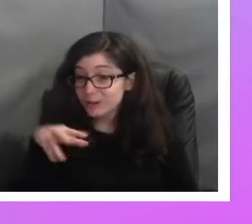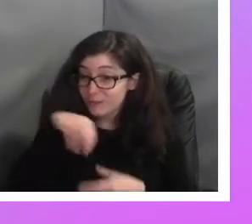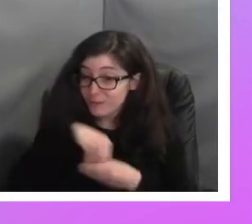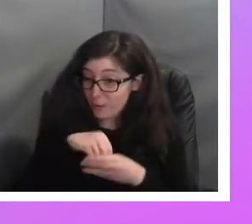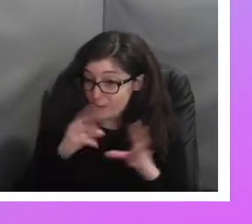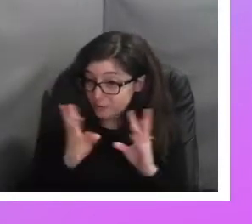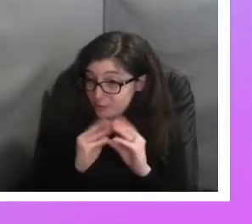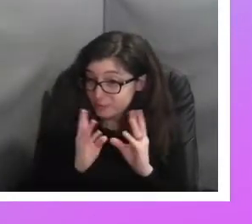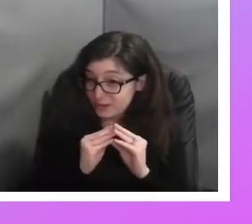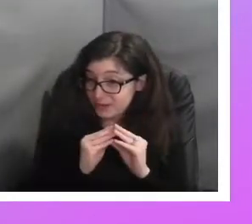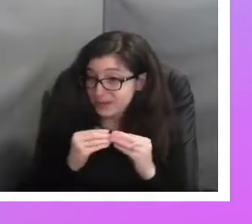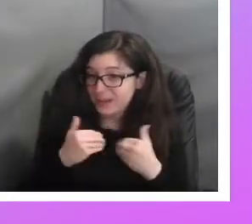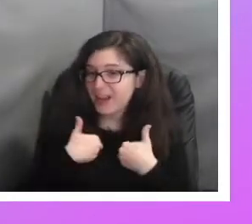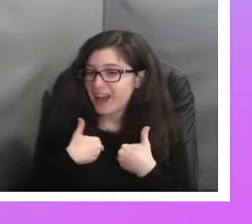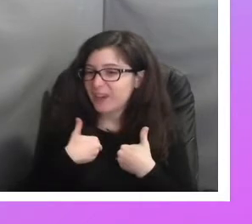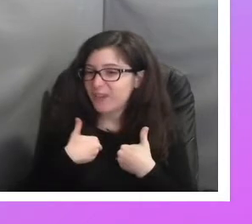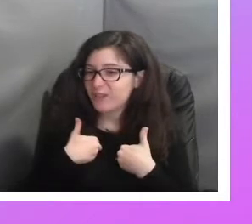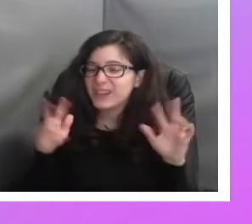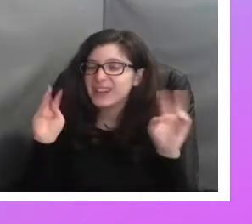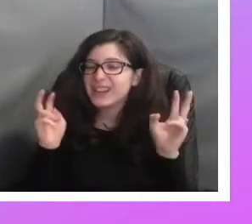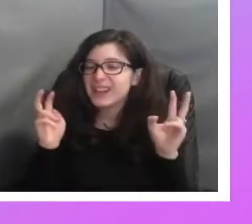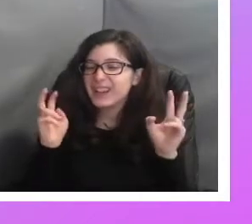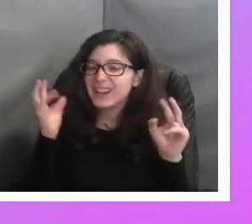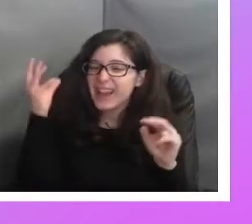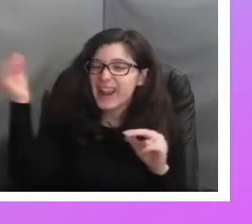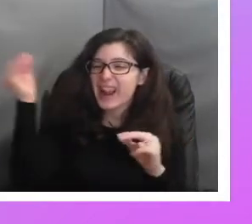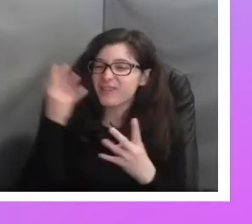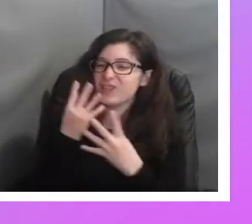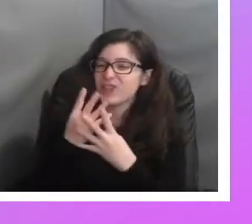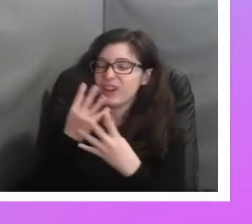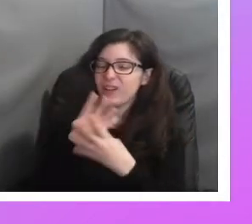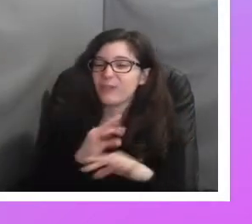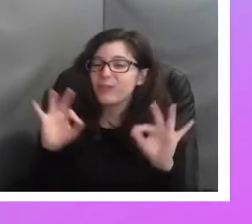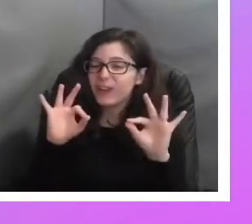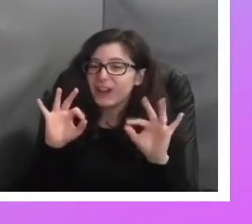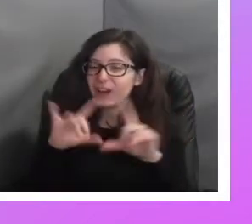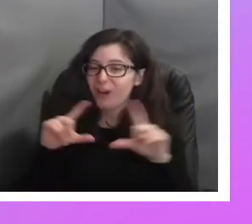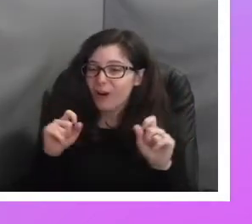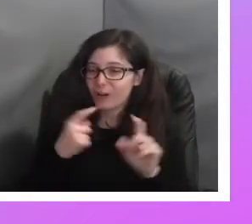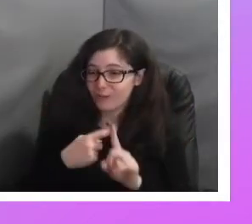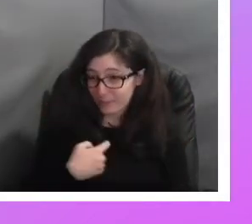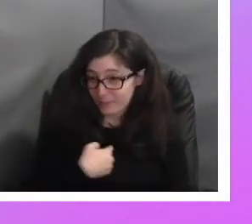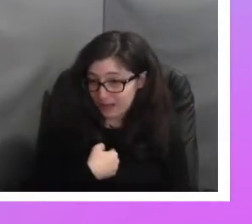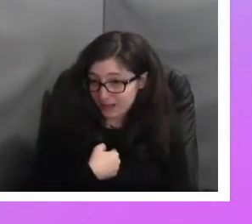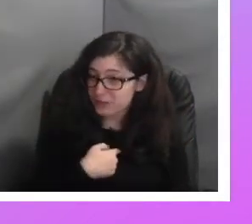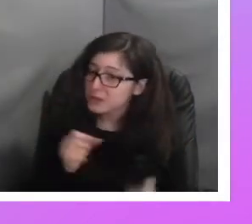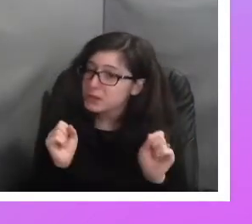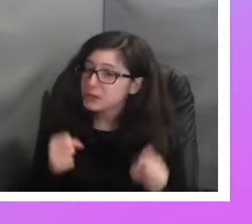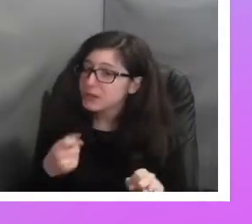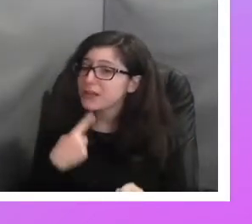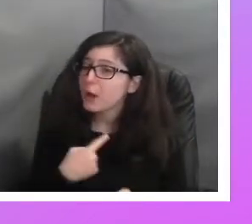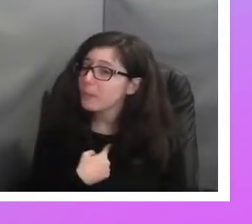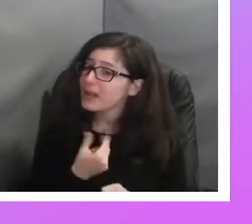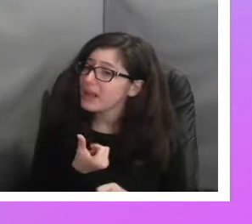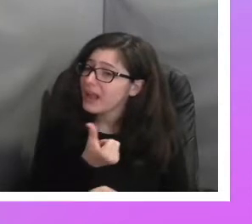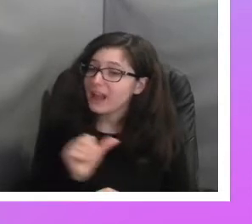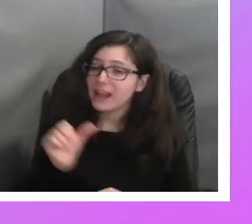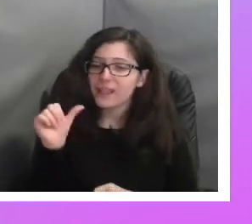has a get out of jail free card from Eve Hill, so that anything you can tell me, feel free to confess,